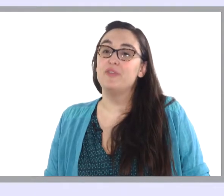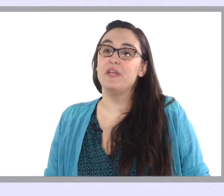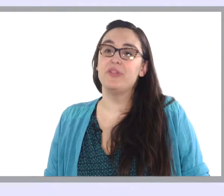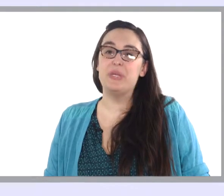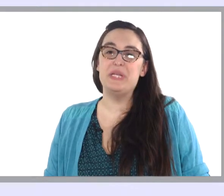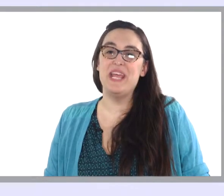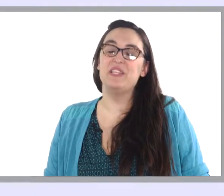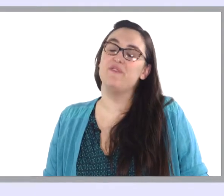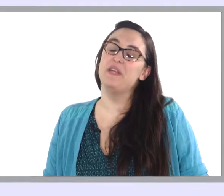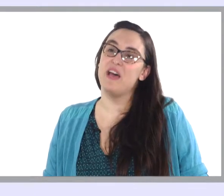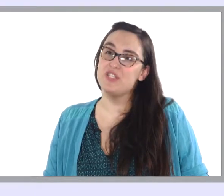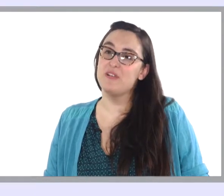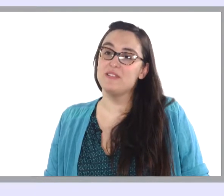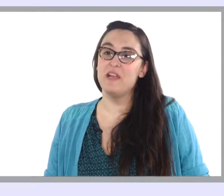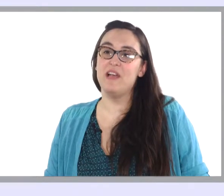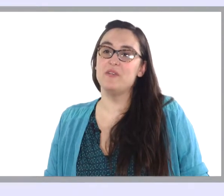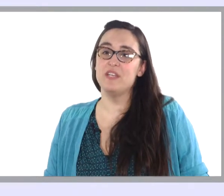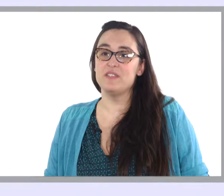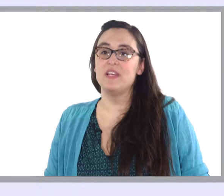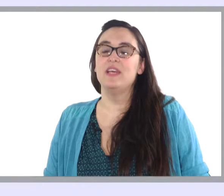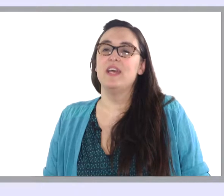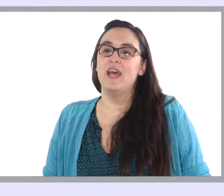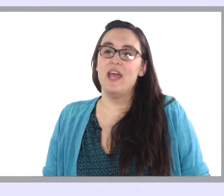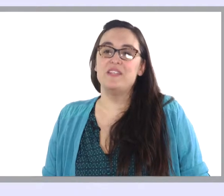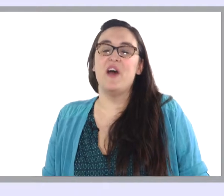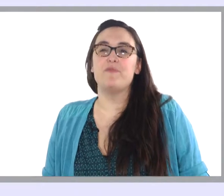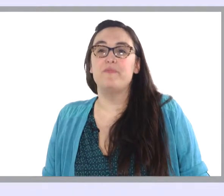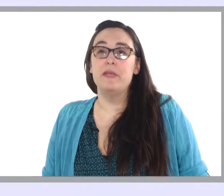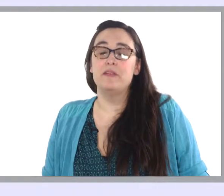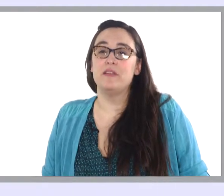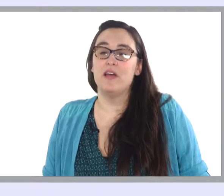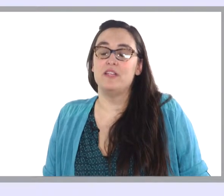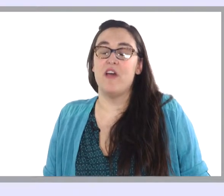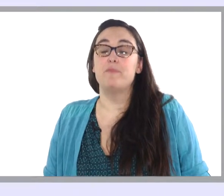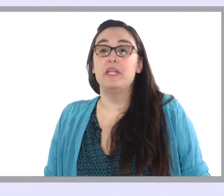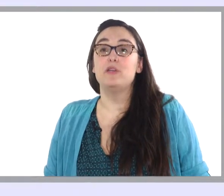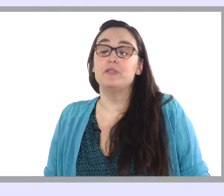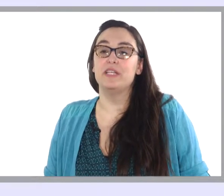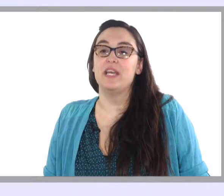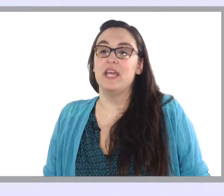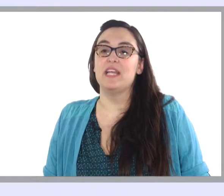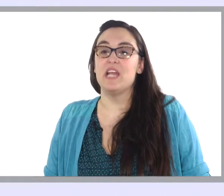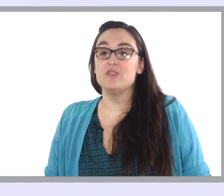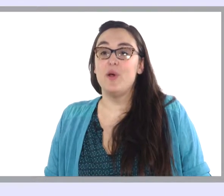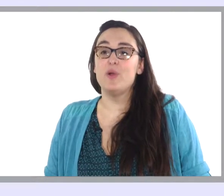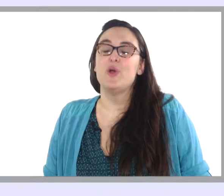138 different national sign languages and they have been included in Ethnologue,